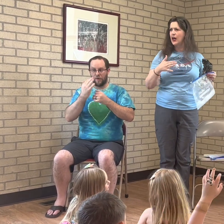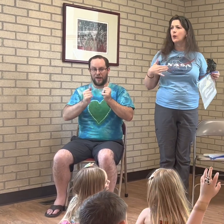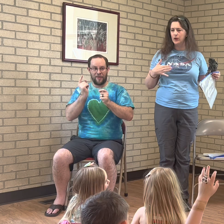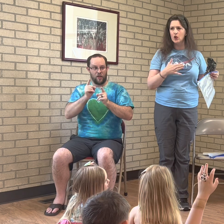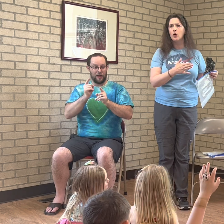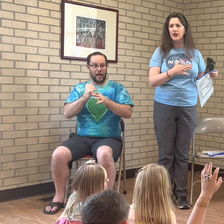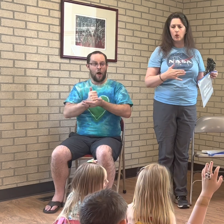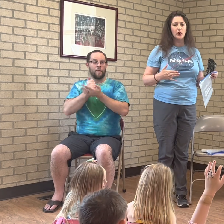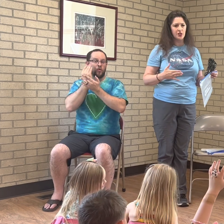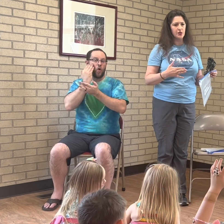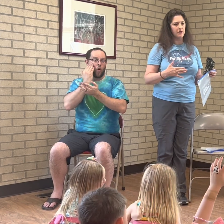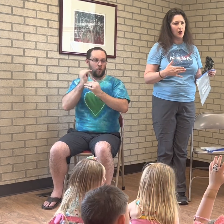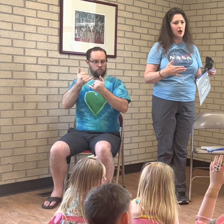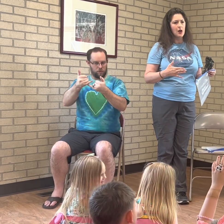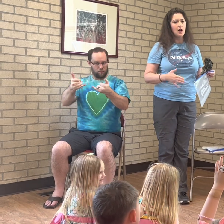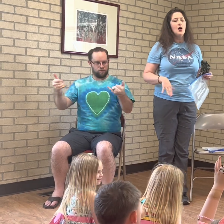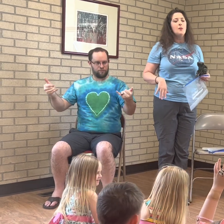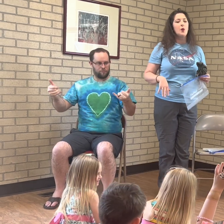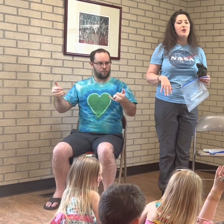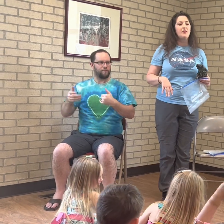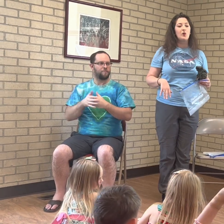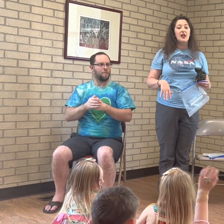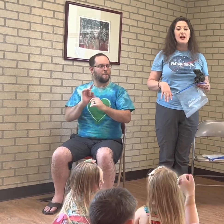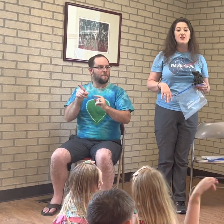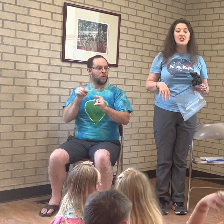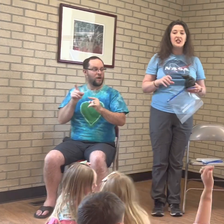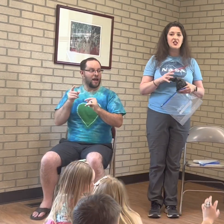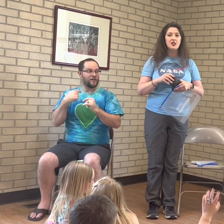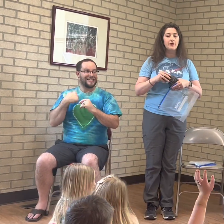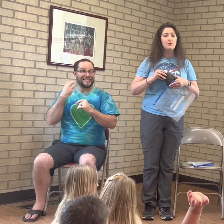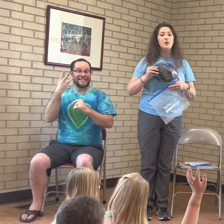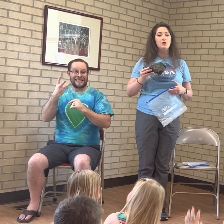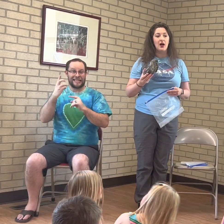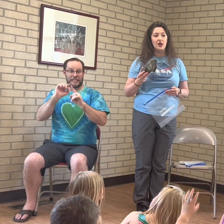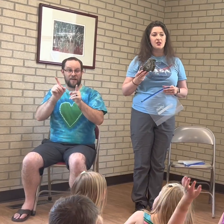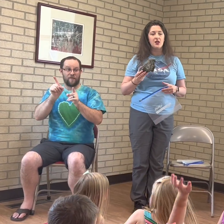help you know like where's too far. But we've, we're gonna have six different moon rocks